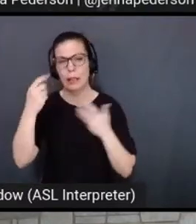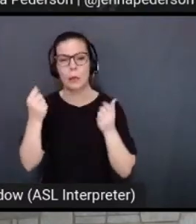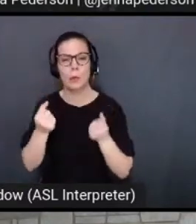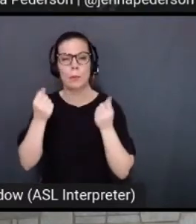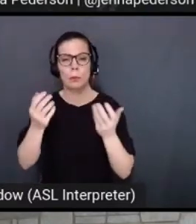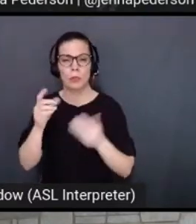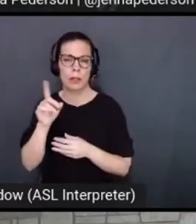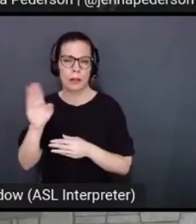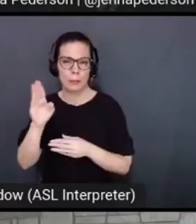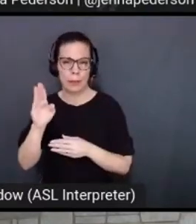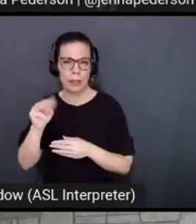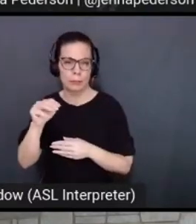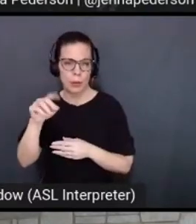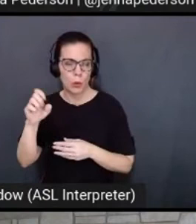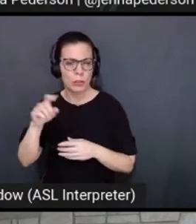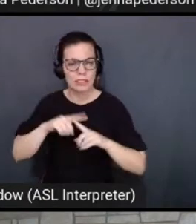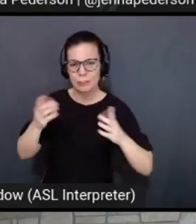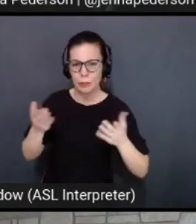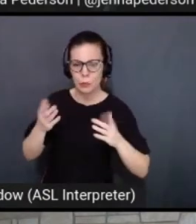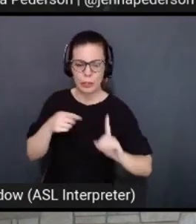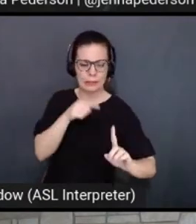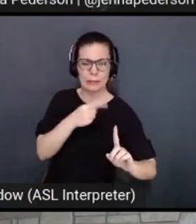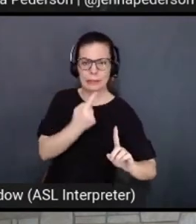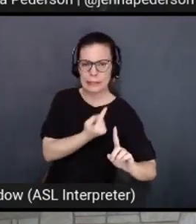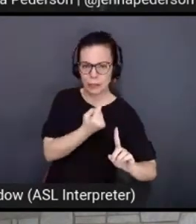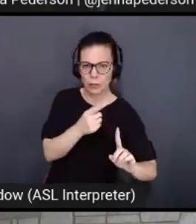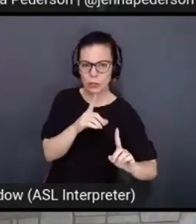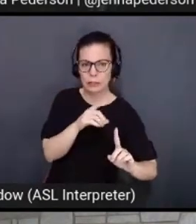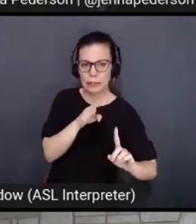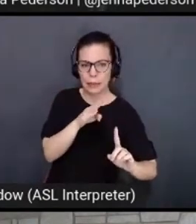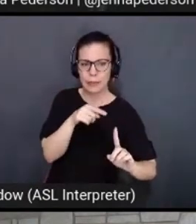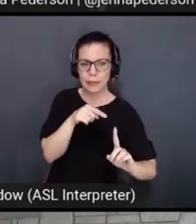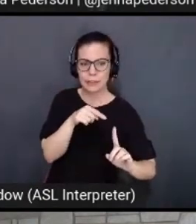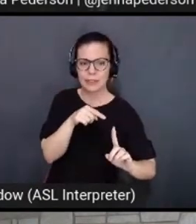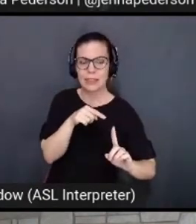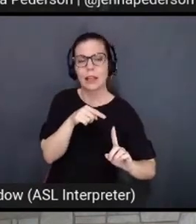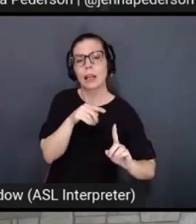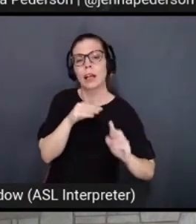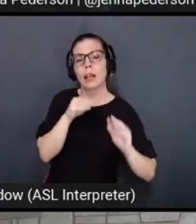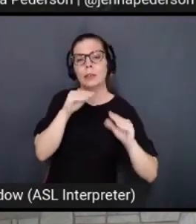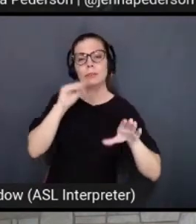The difference here is, single database mode it puts things into a situation